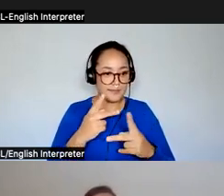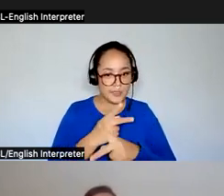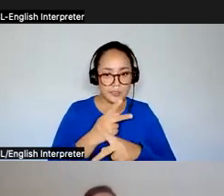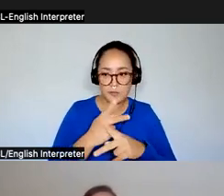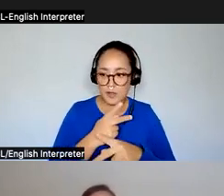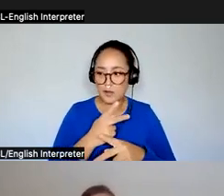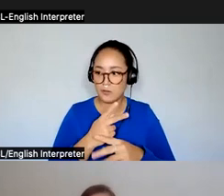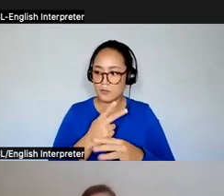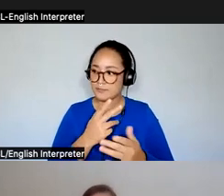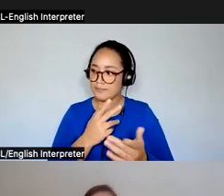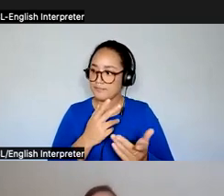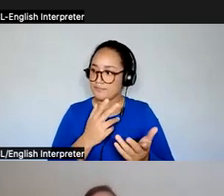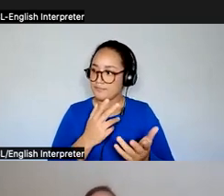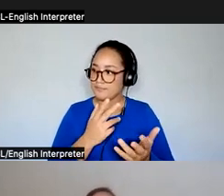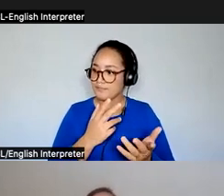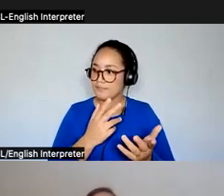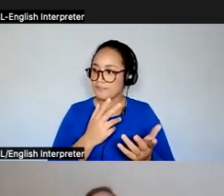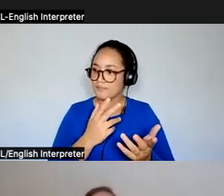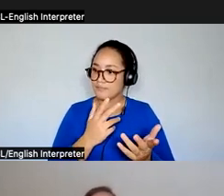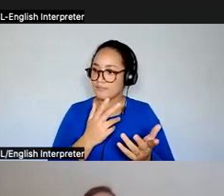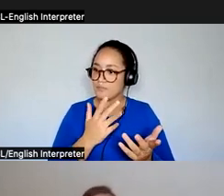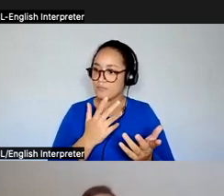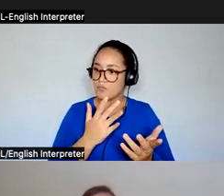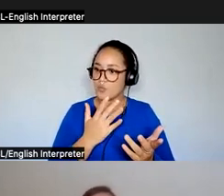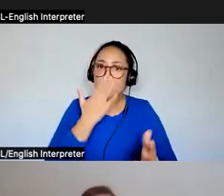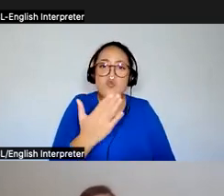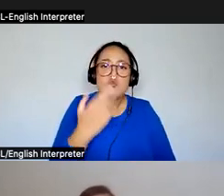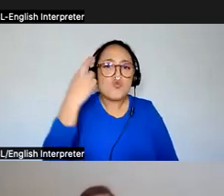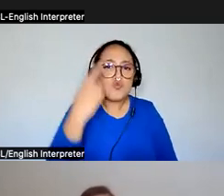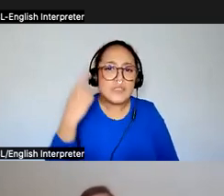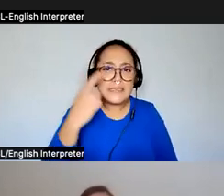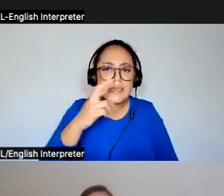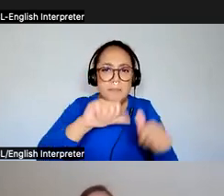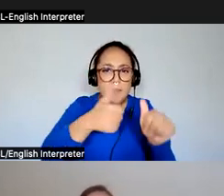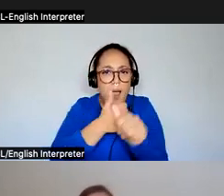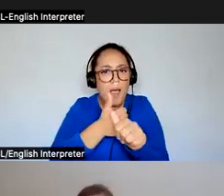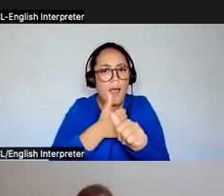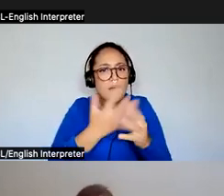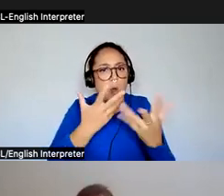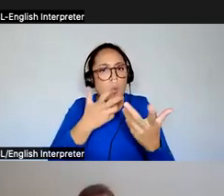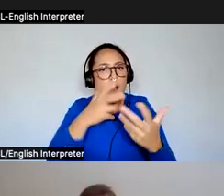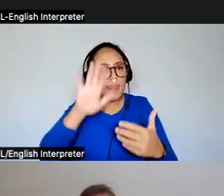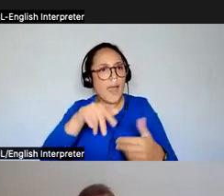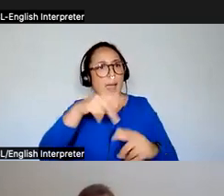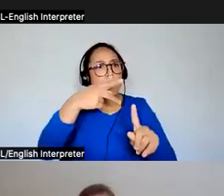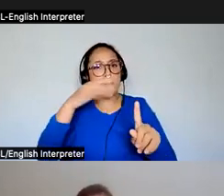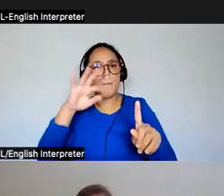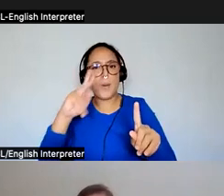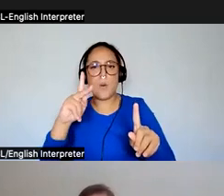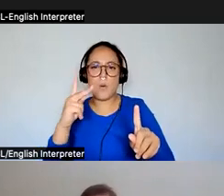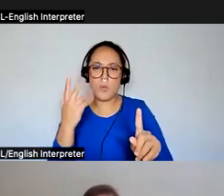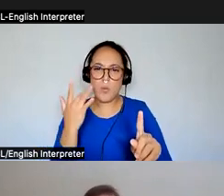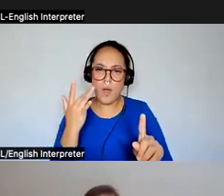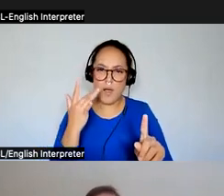reason of why and making that reason, really clear to the reader to the grant review panel